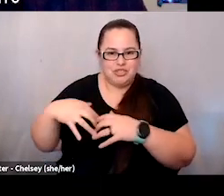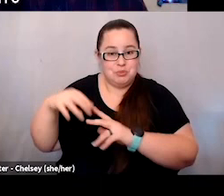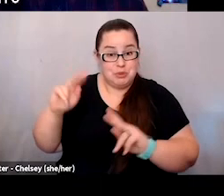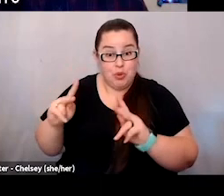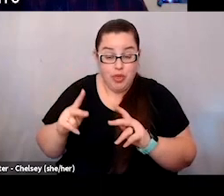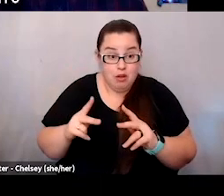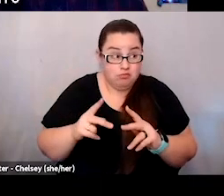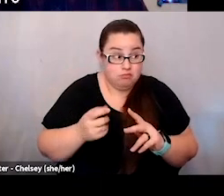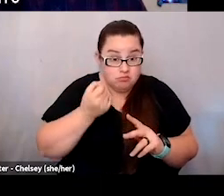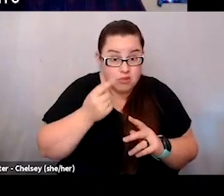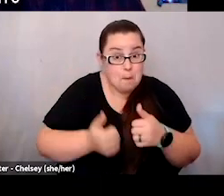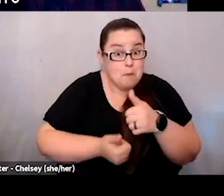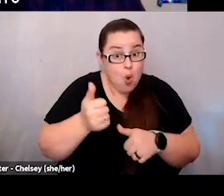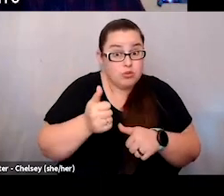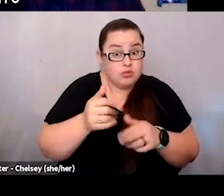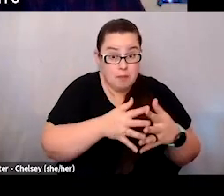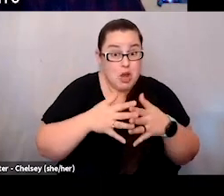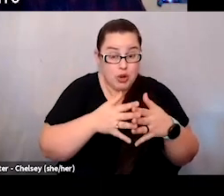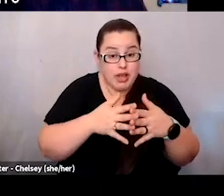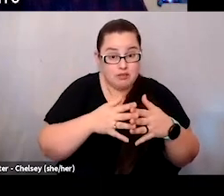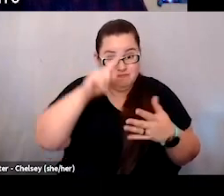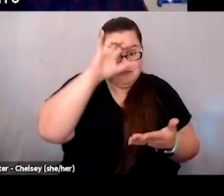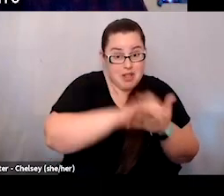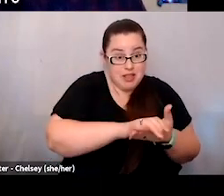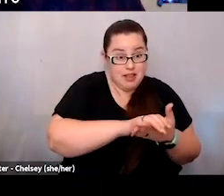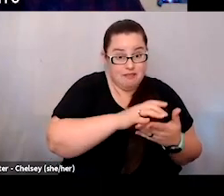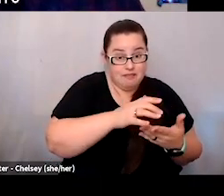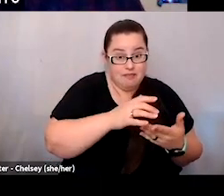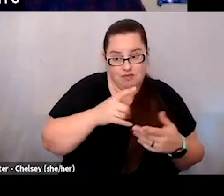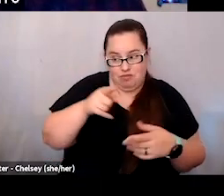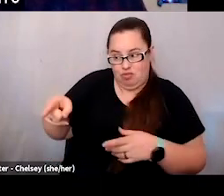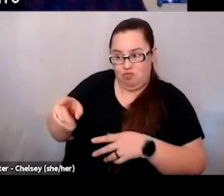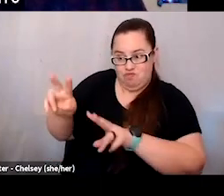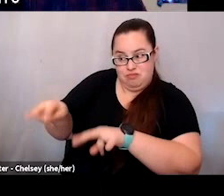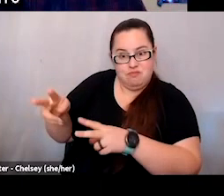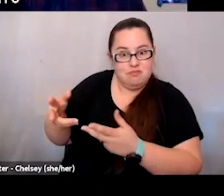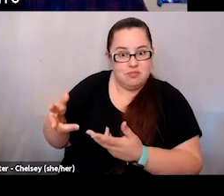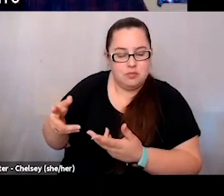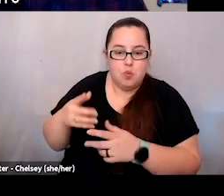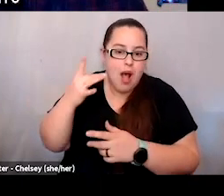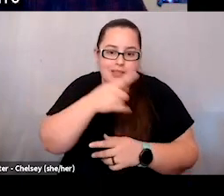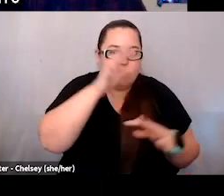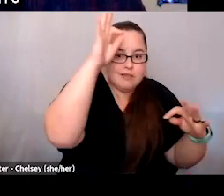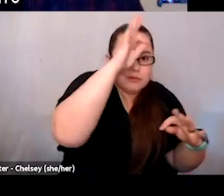views of Indigenous people that most Americans have of Native Americans because